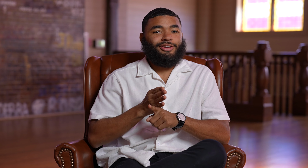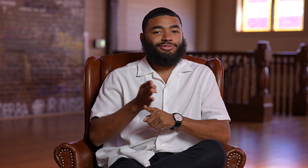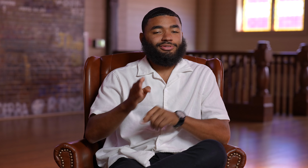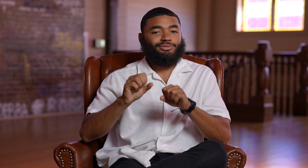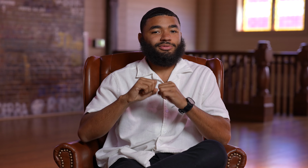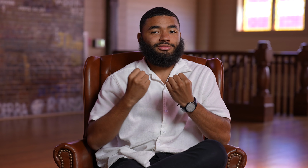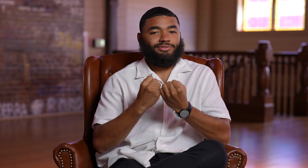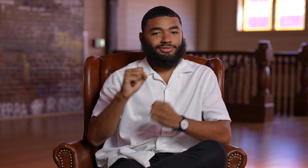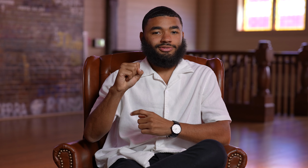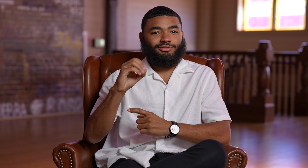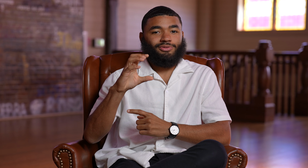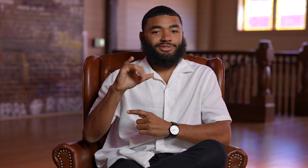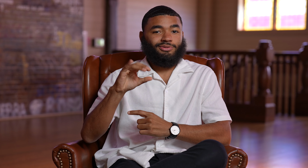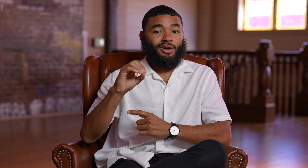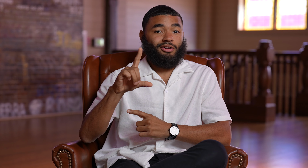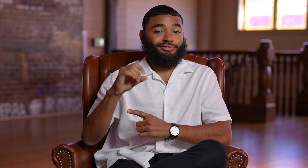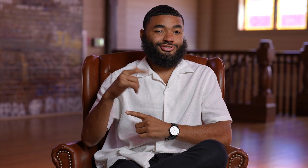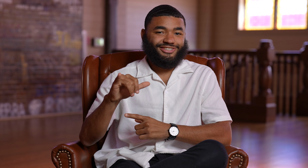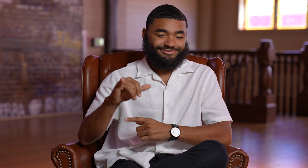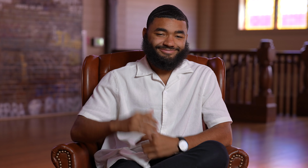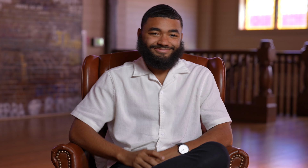majoring in Sociology.